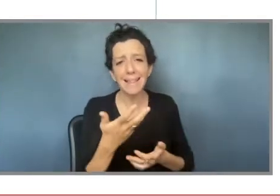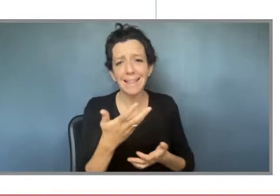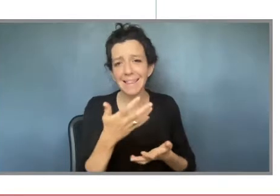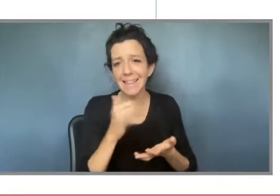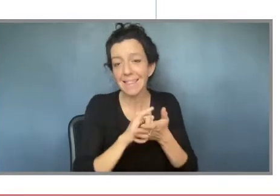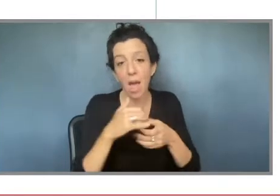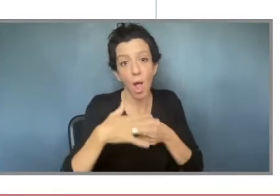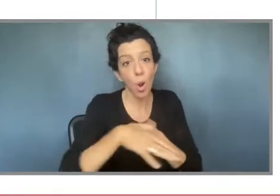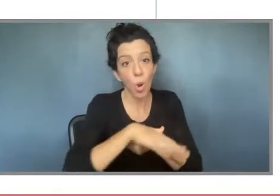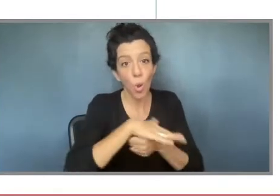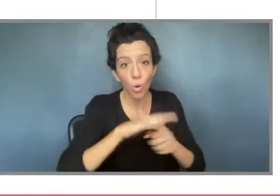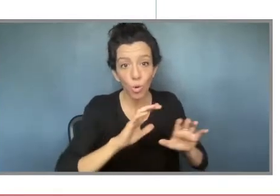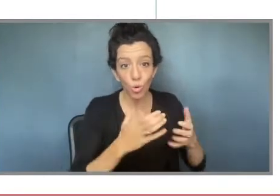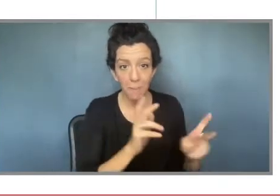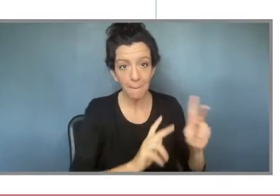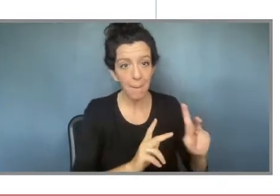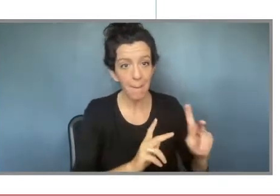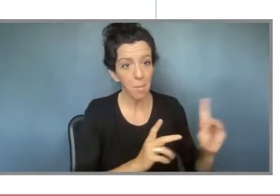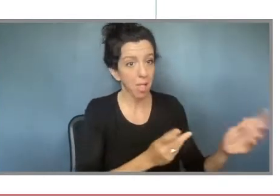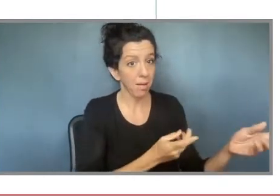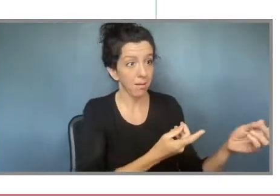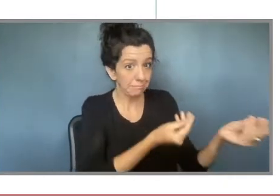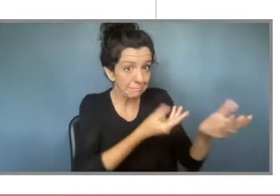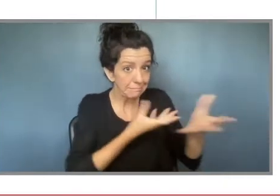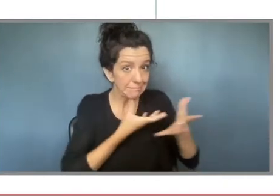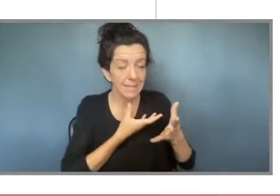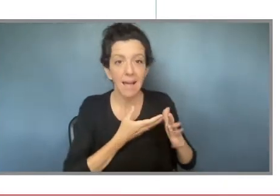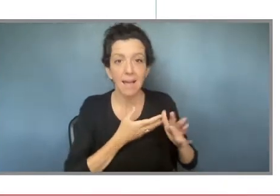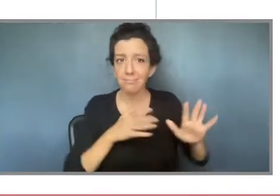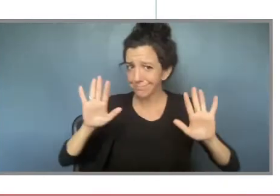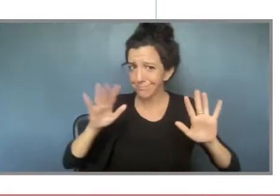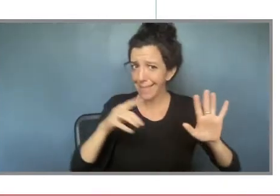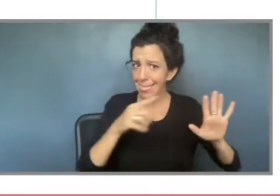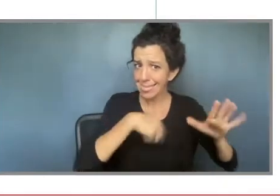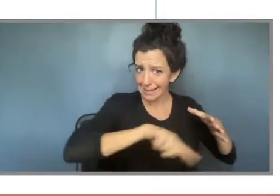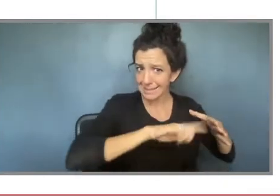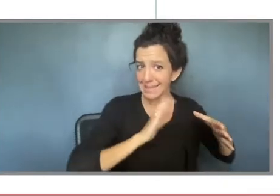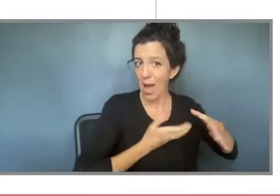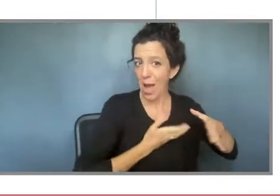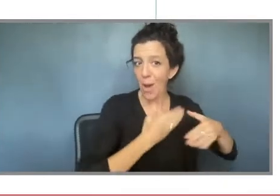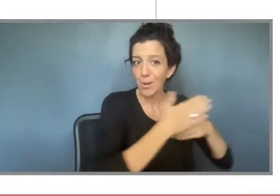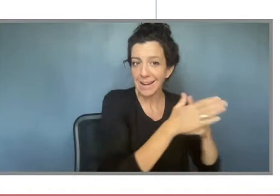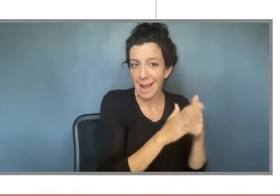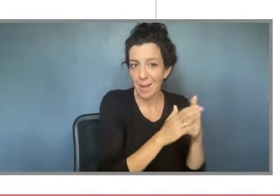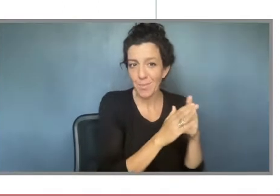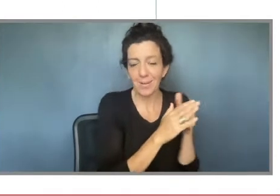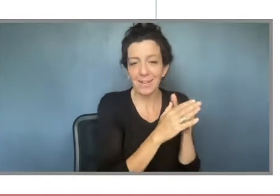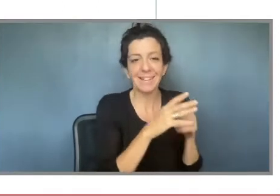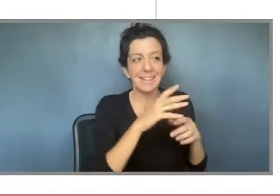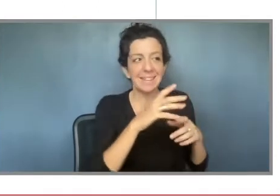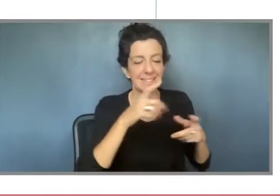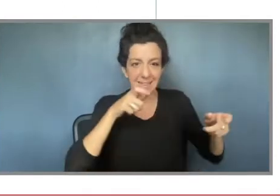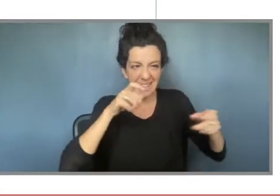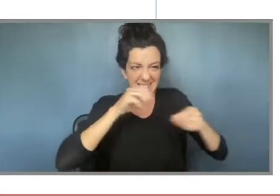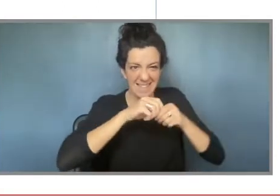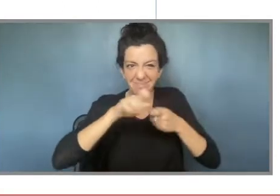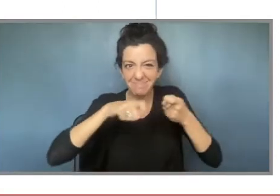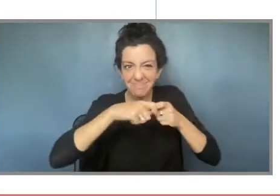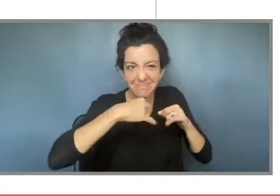Studio: A local group of folks come to us and say this is this is our neighborhood this is how we define our neighborhood and